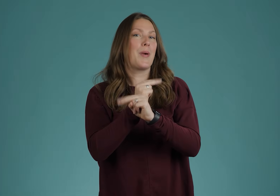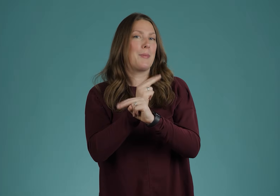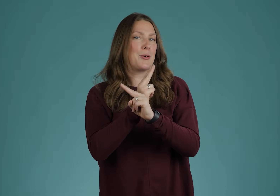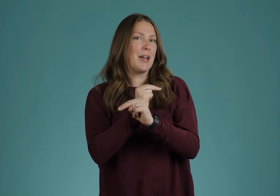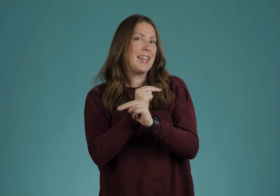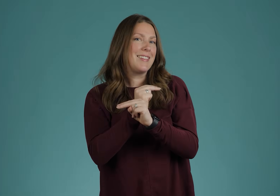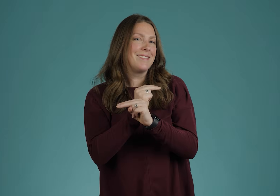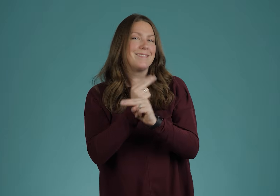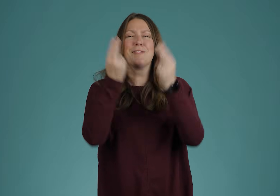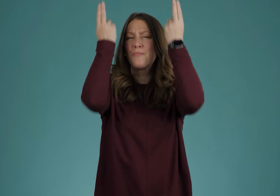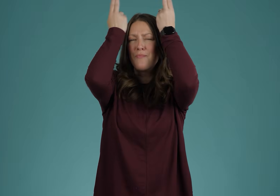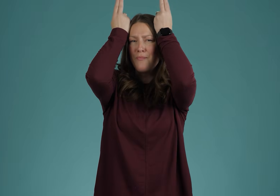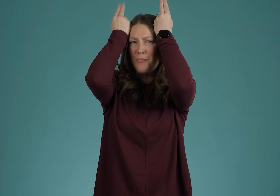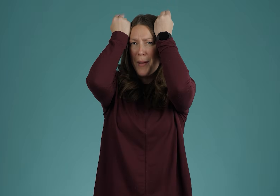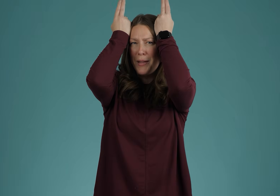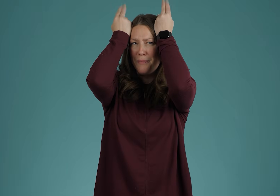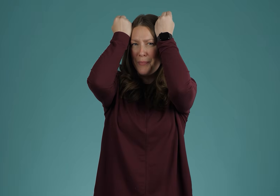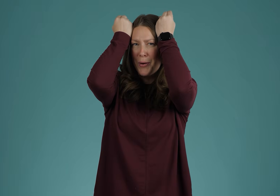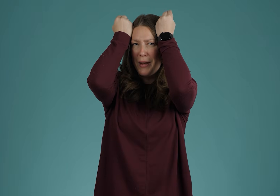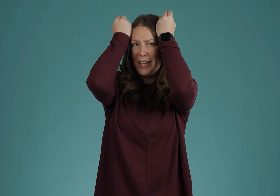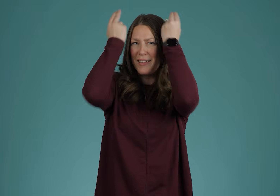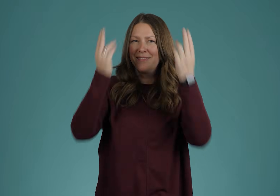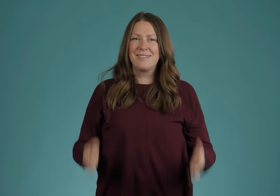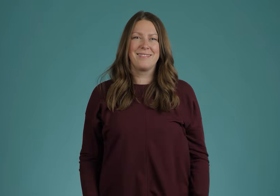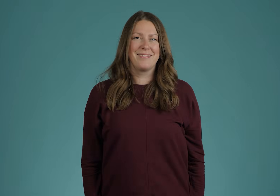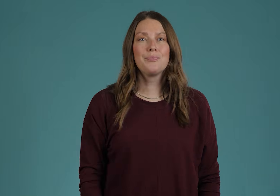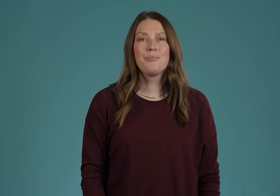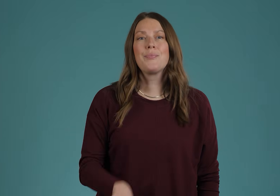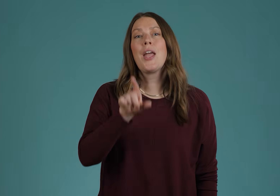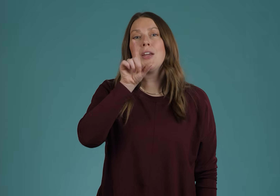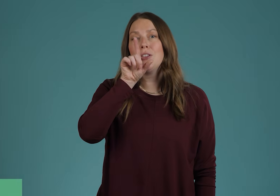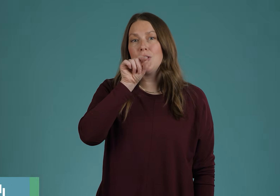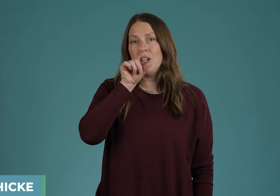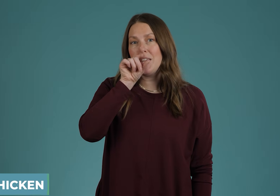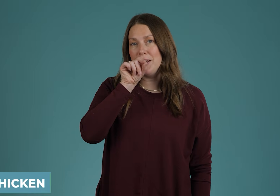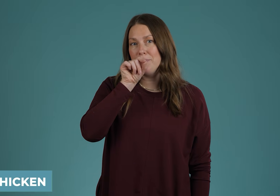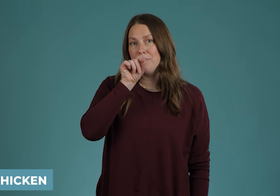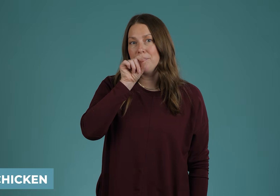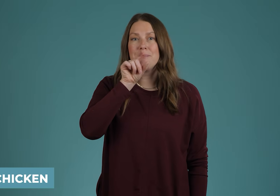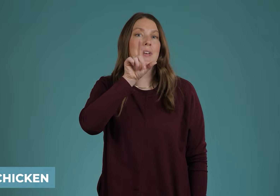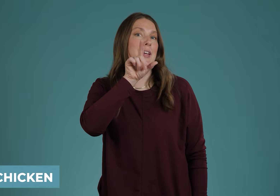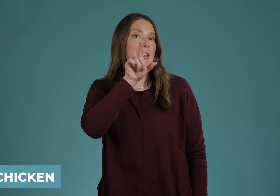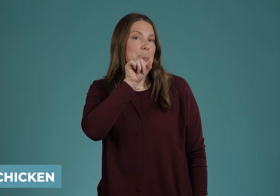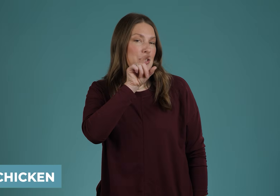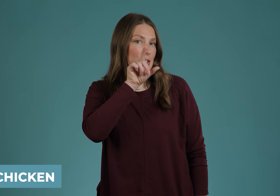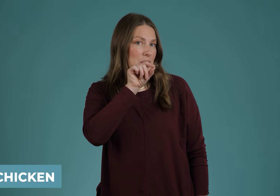Rabbit or bunny? Rabbit or bunny.